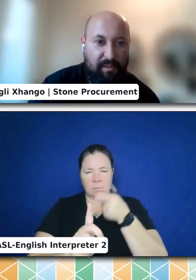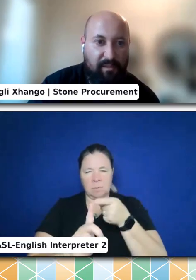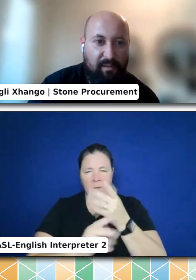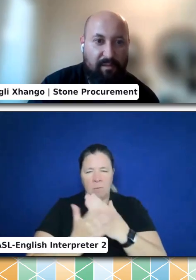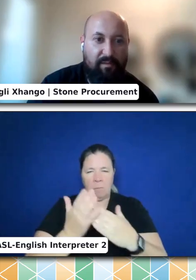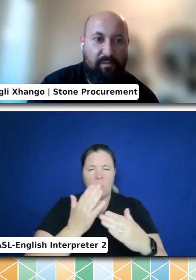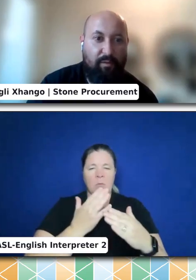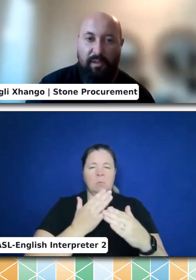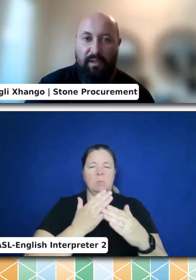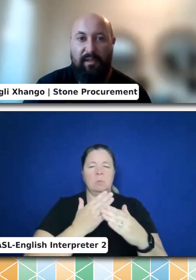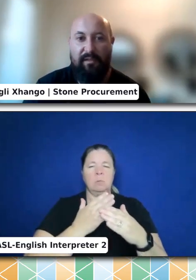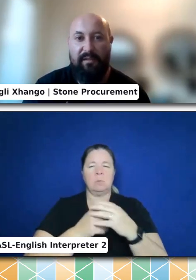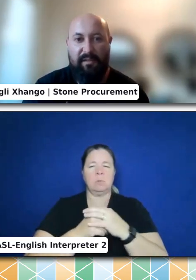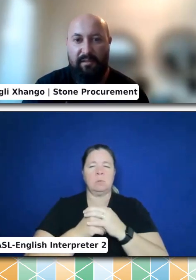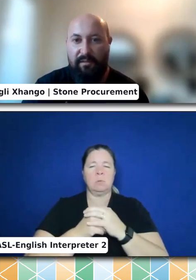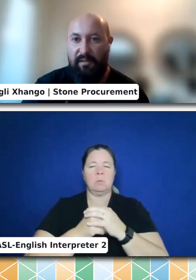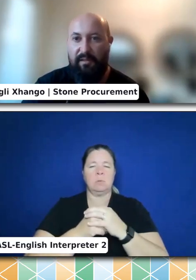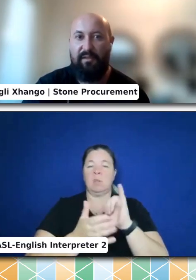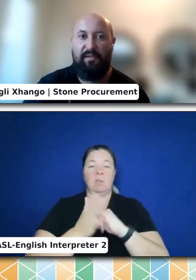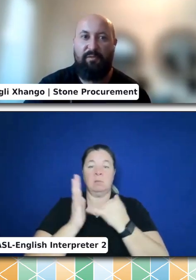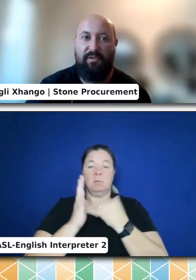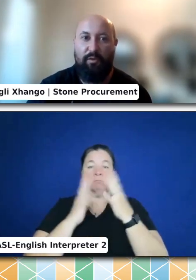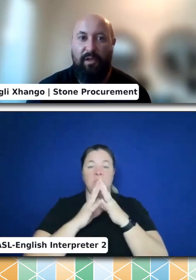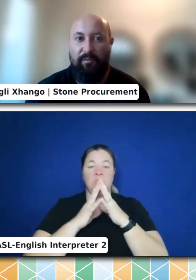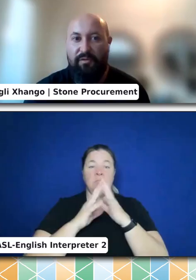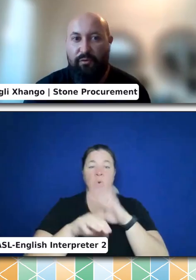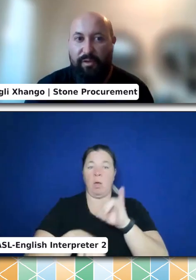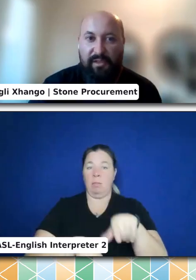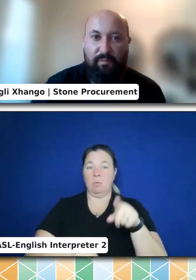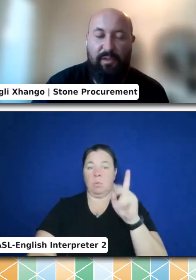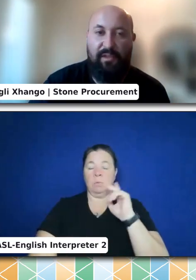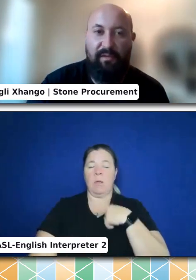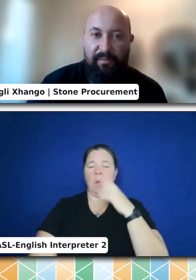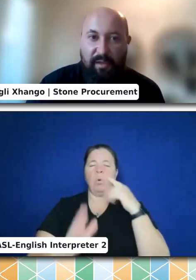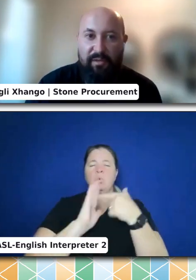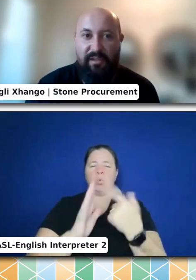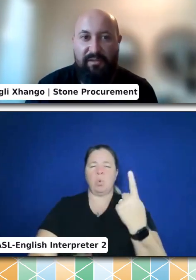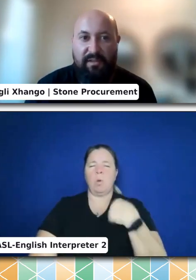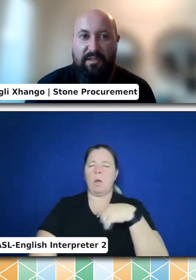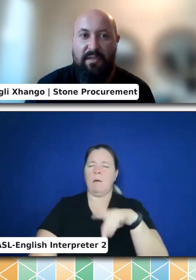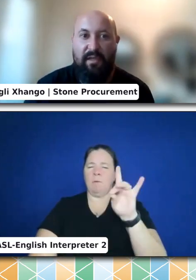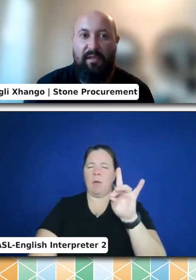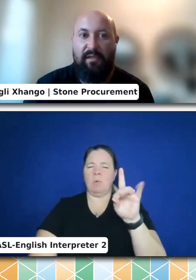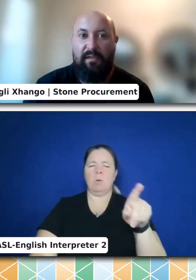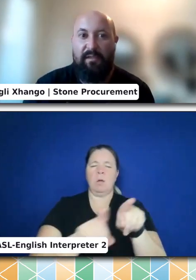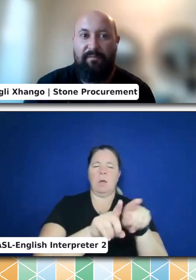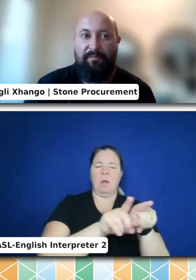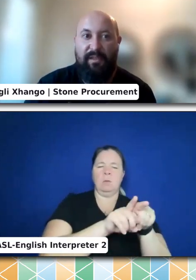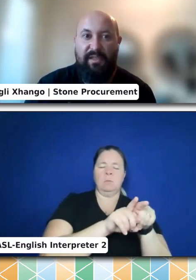No, uh, that's it. Uh, this one. So, I will show you guys what I found as the…